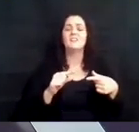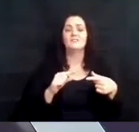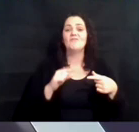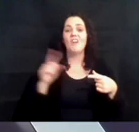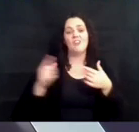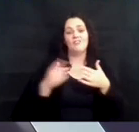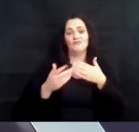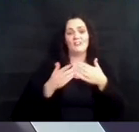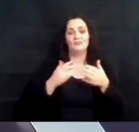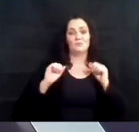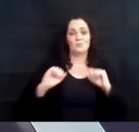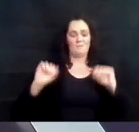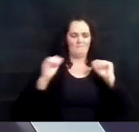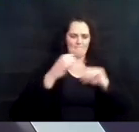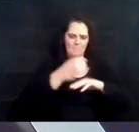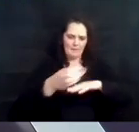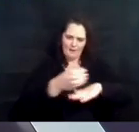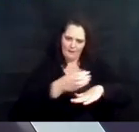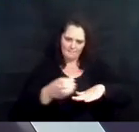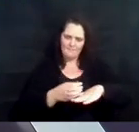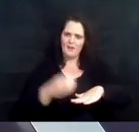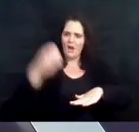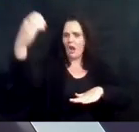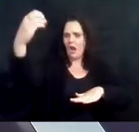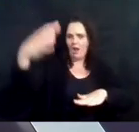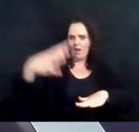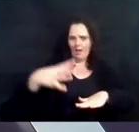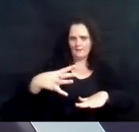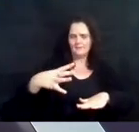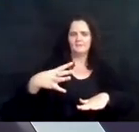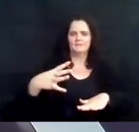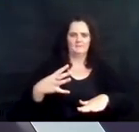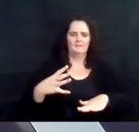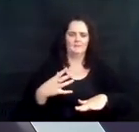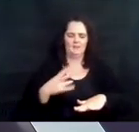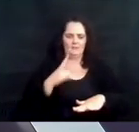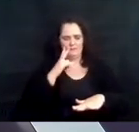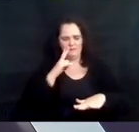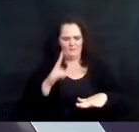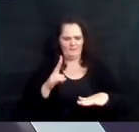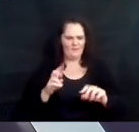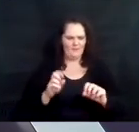behind them as you can see, and created this wonderful and whimsical